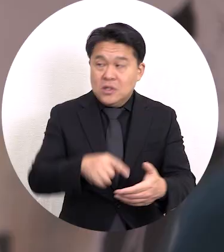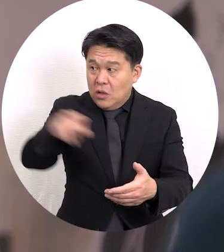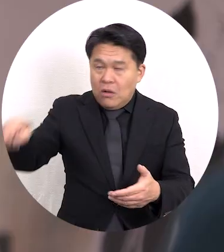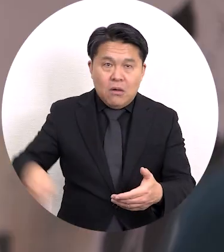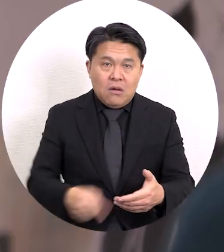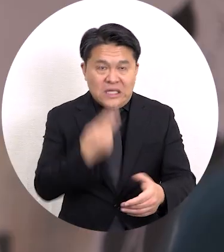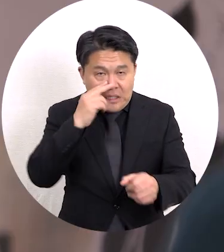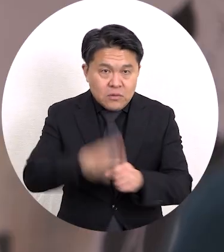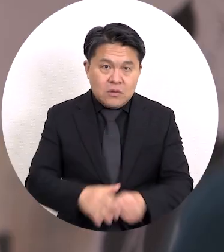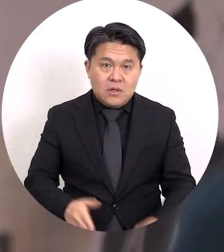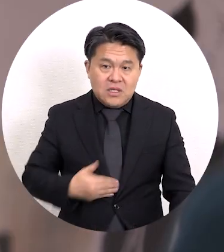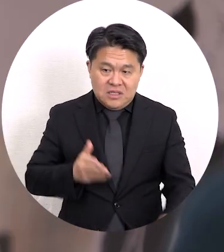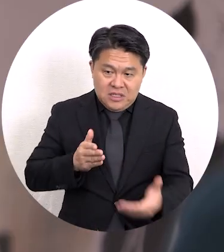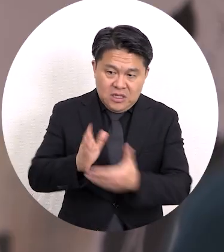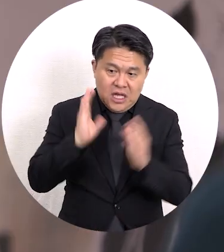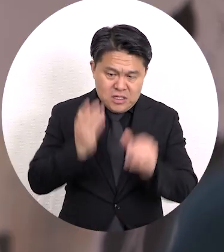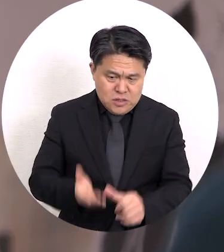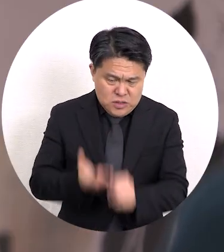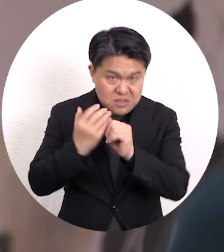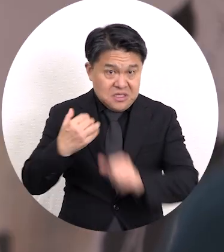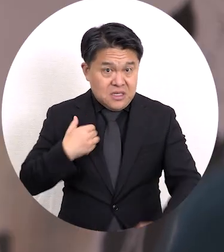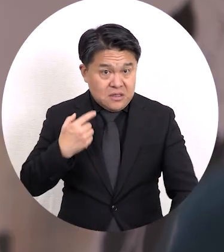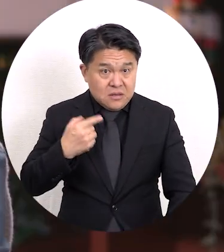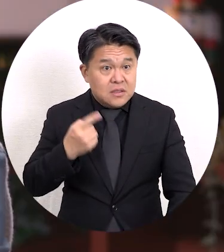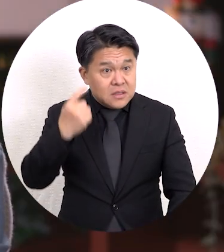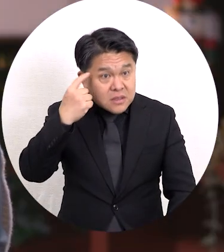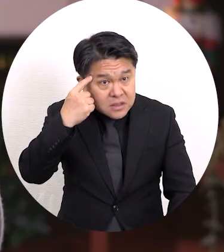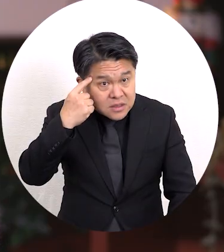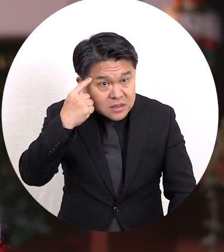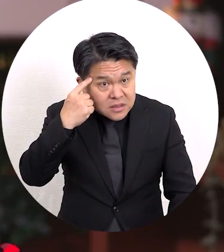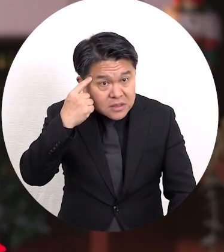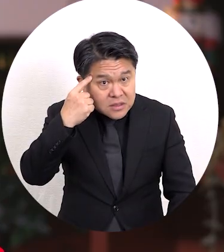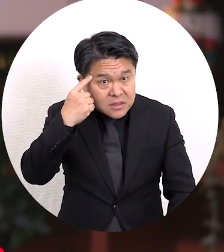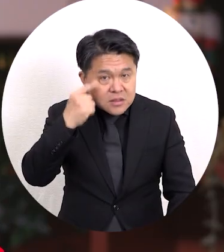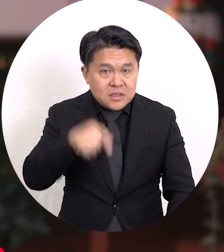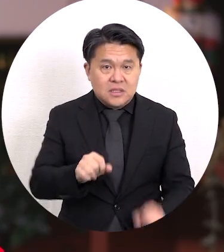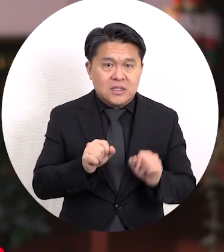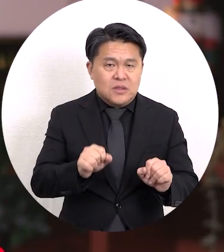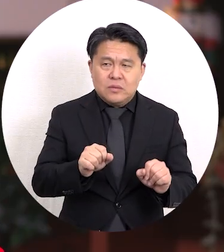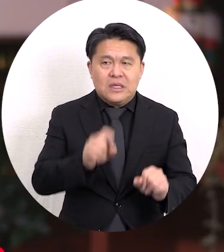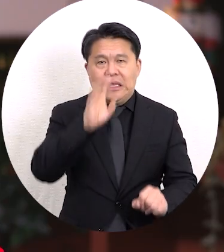The moment we say, "I have to raise this child alone," the child's chances of survival decrease.